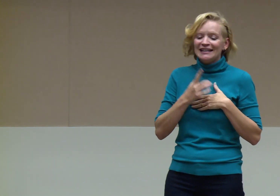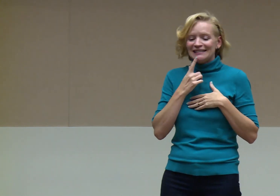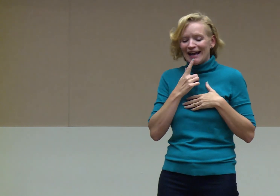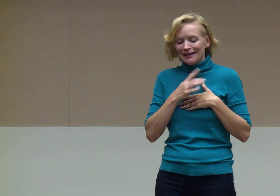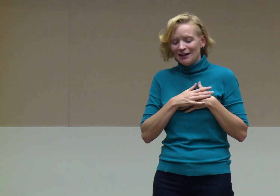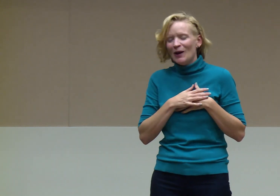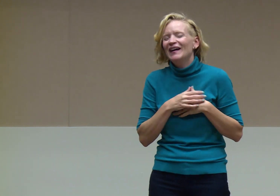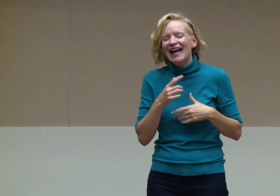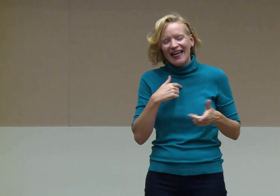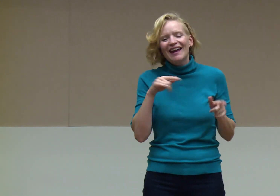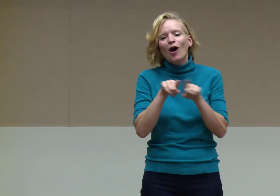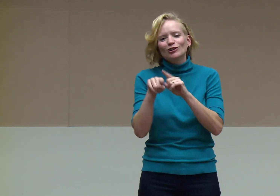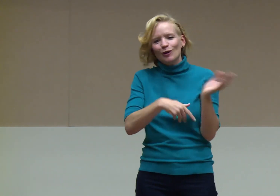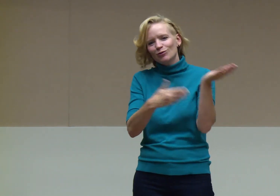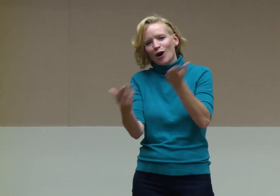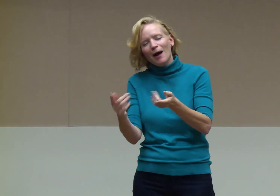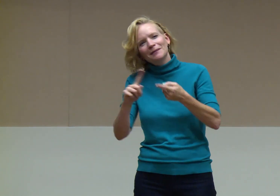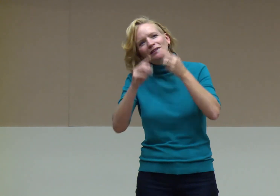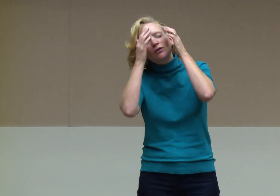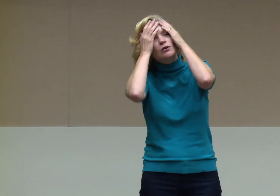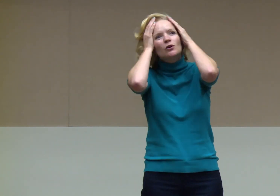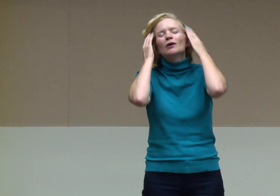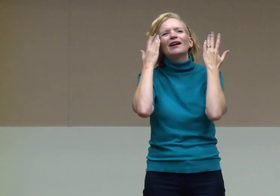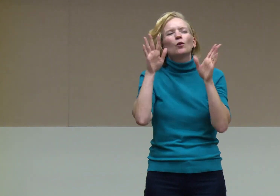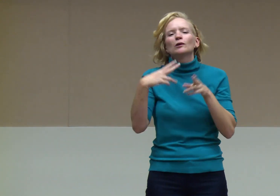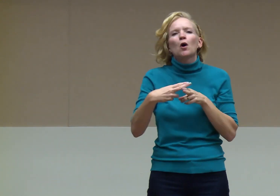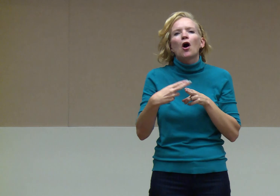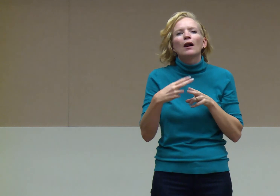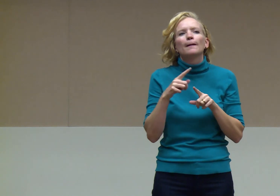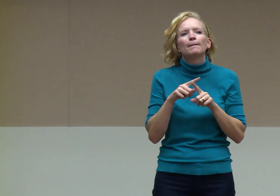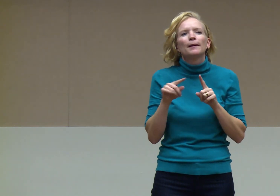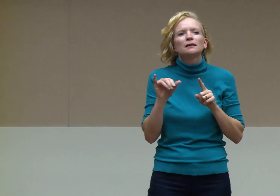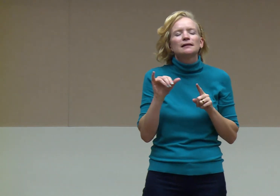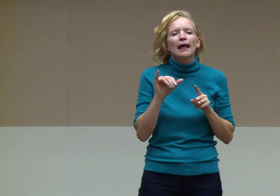He said to me something along the lines of, "We brought you--" I don't know what it was called.